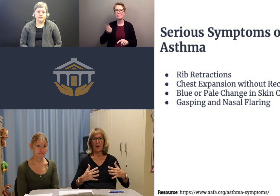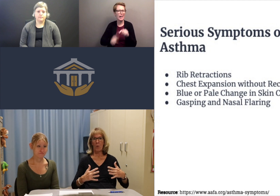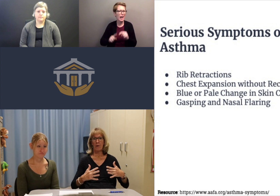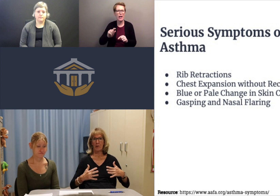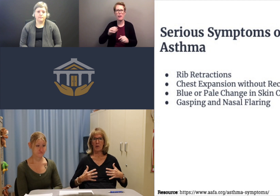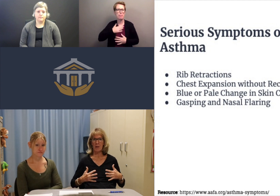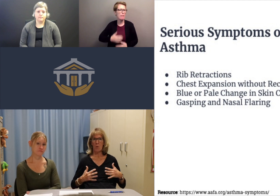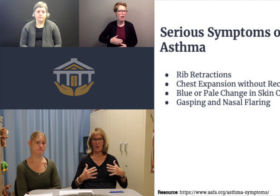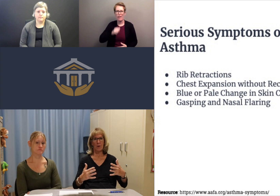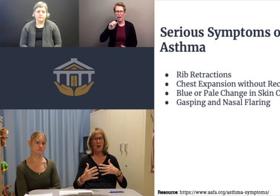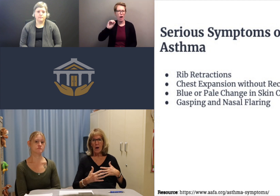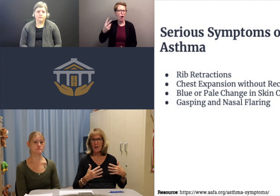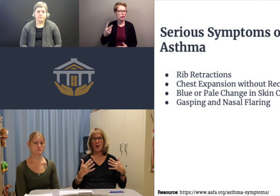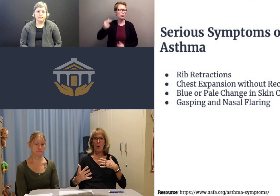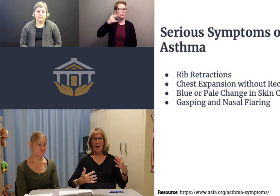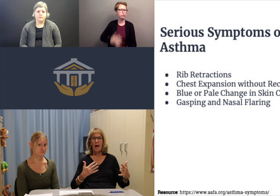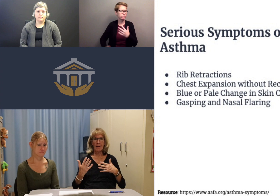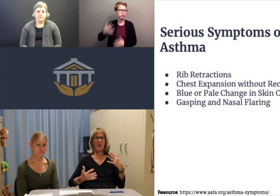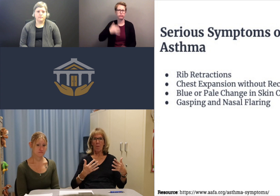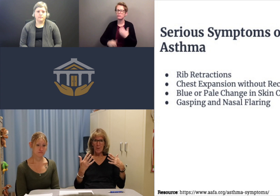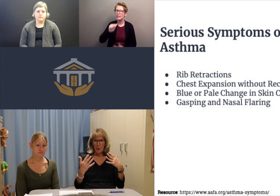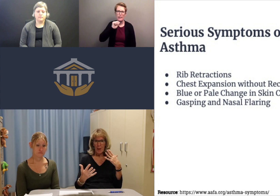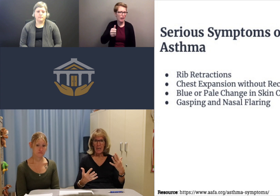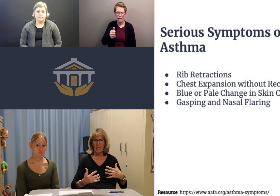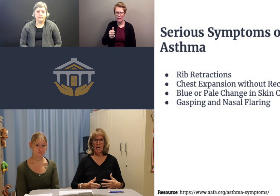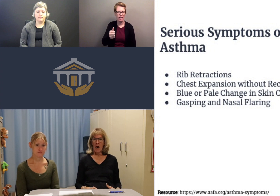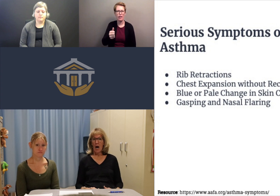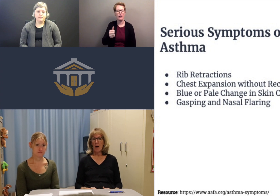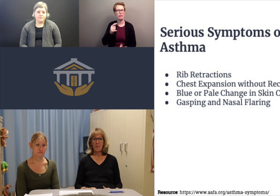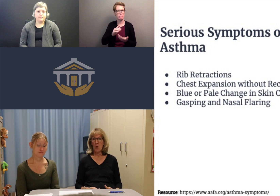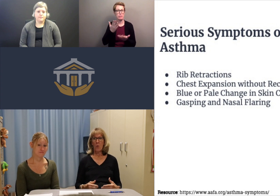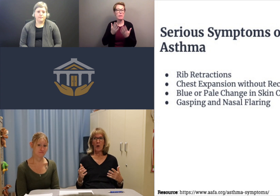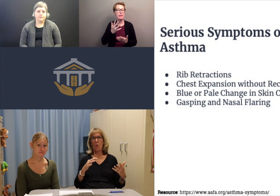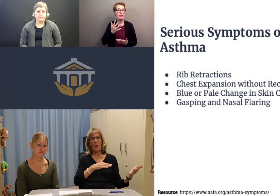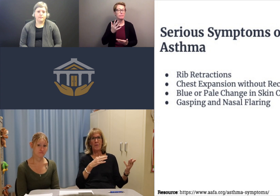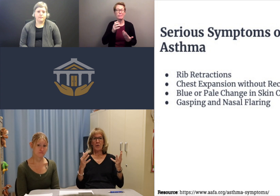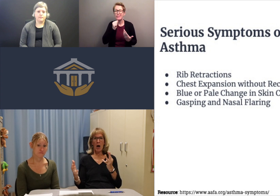where it should be. Where you're, you know, you know, you're pink. Um, so you know, if you're not